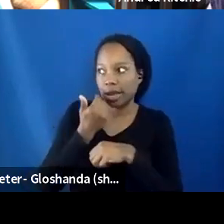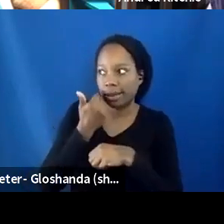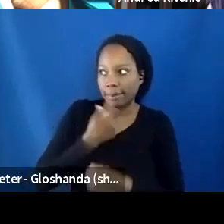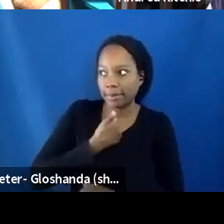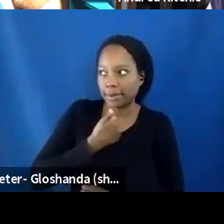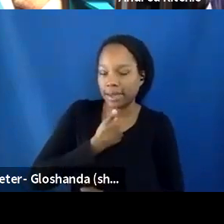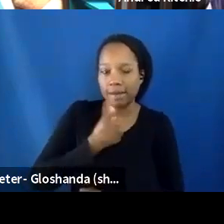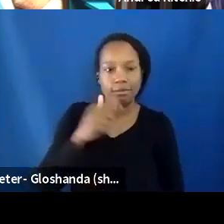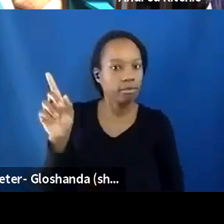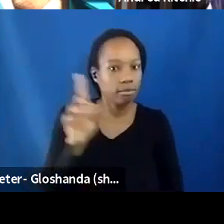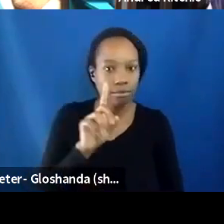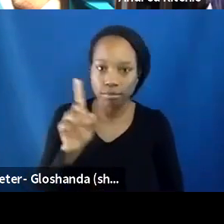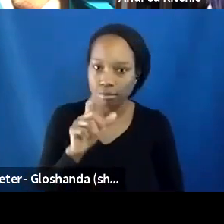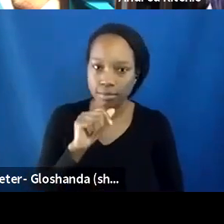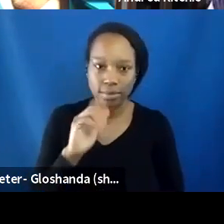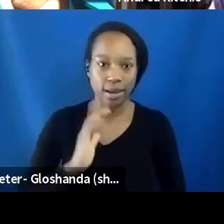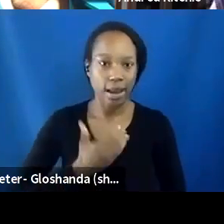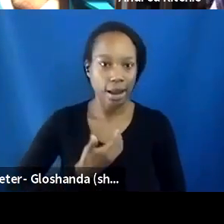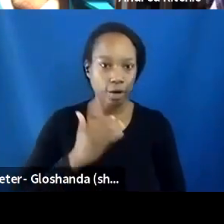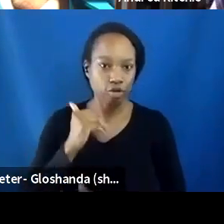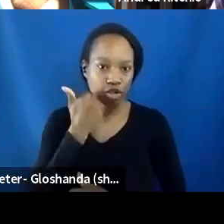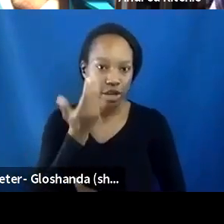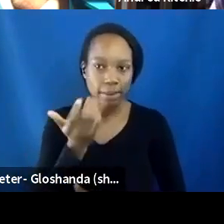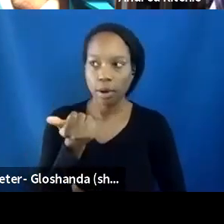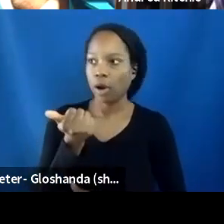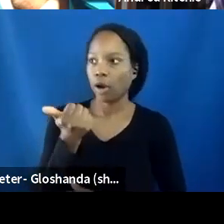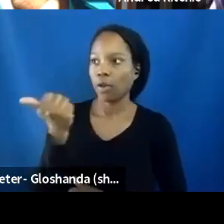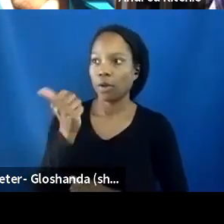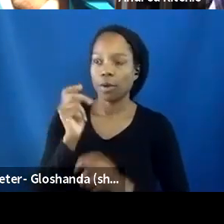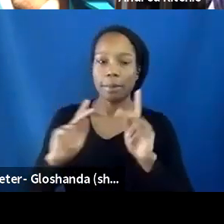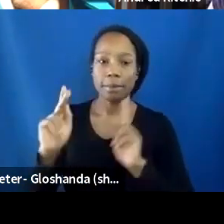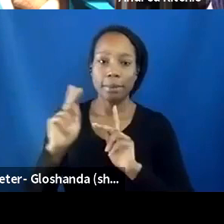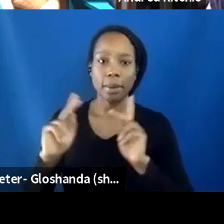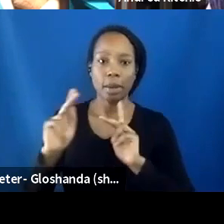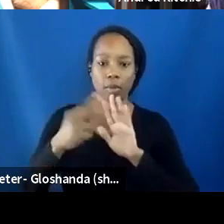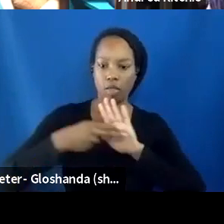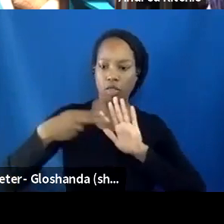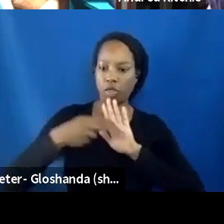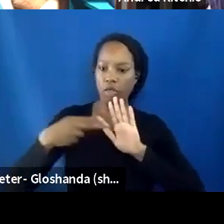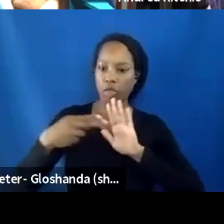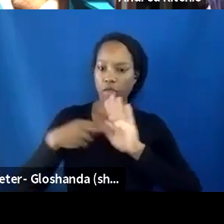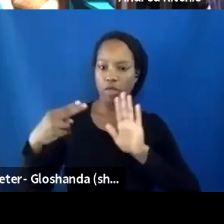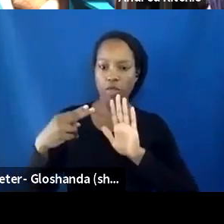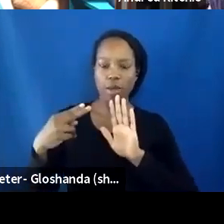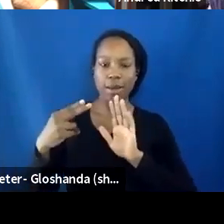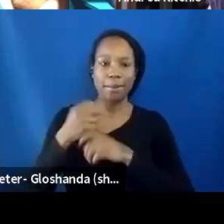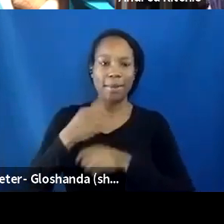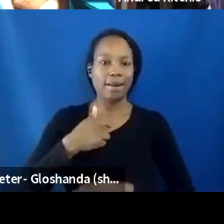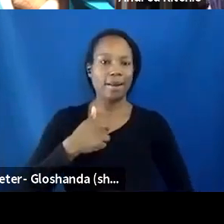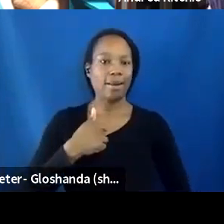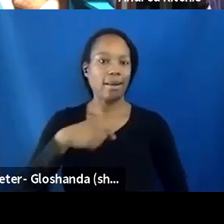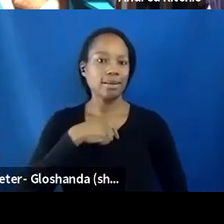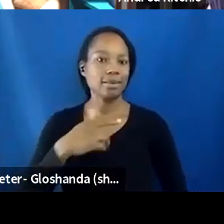That was put upon us because we need to survive and we need to make sure our people survive.